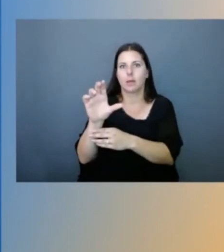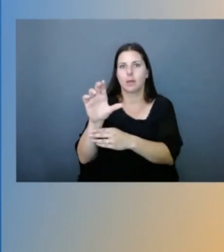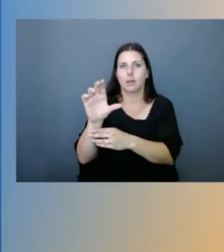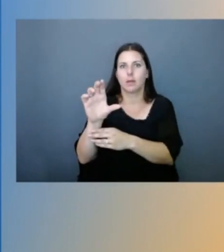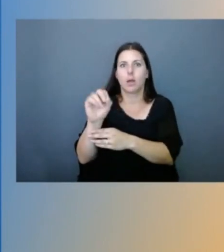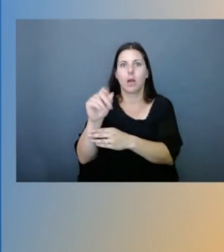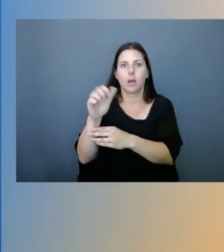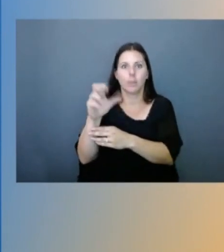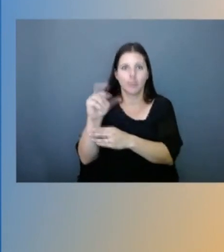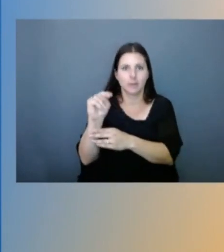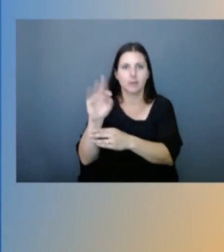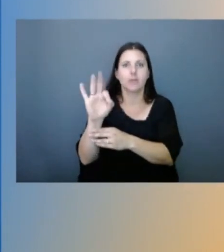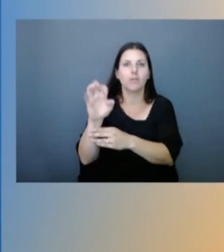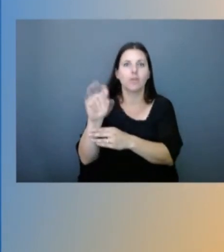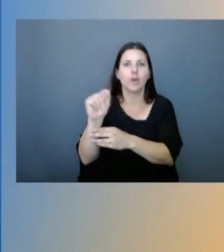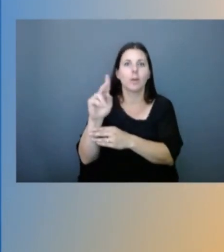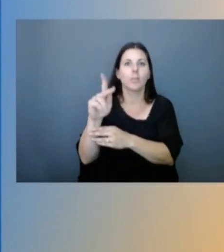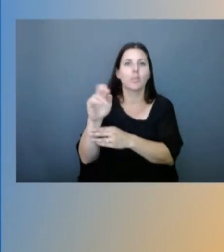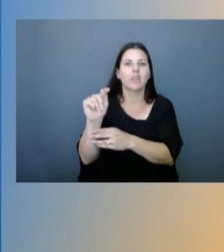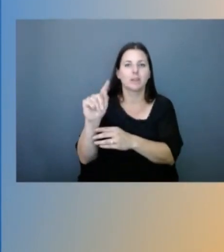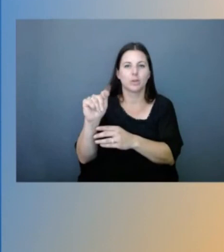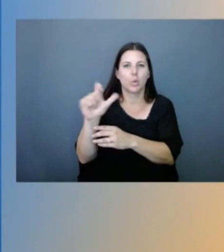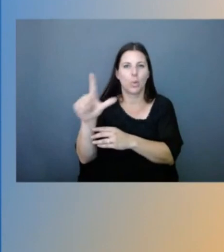And then the third category is really the transform.